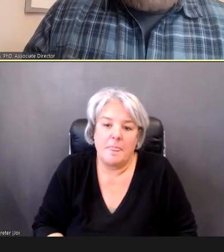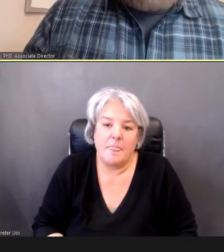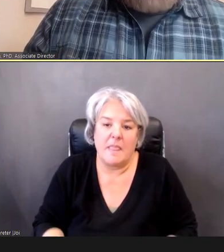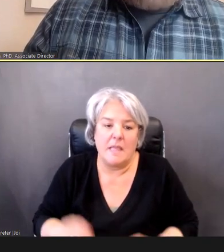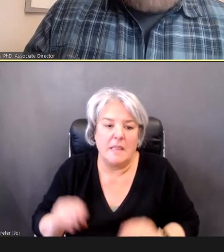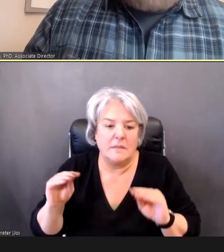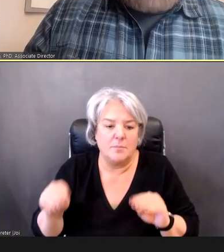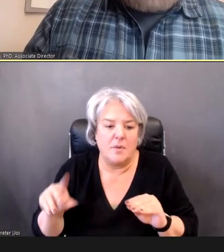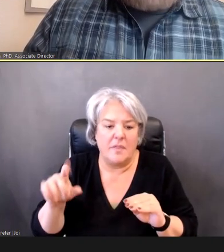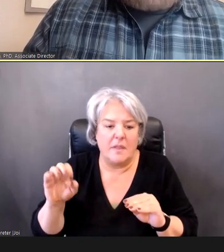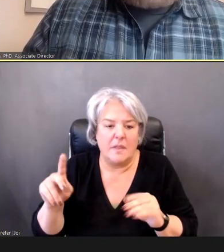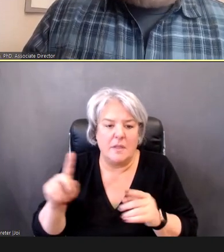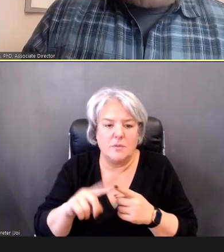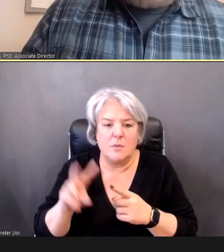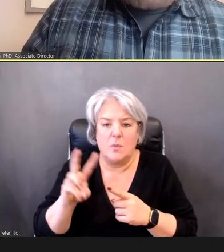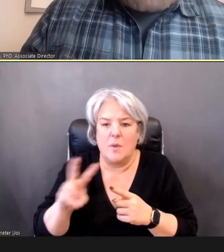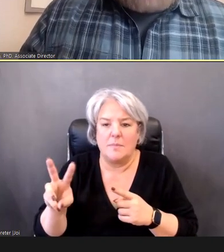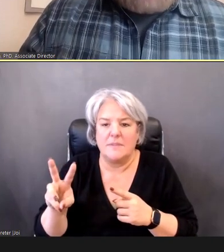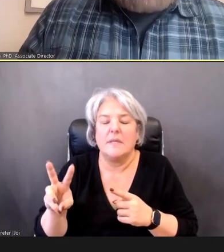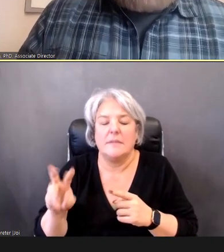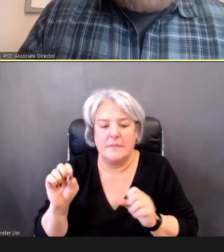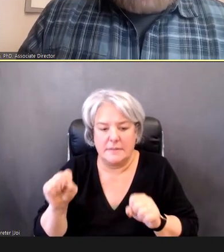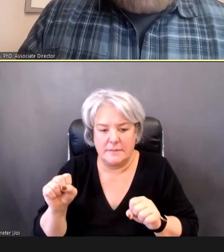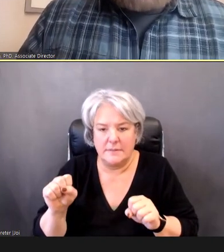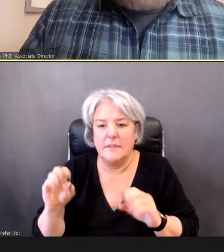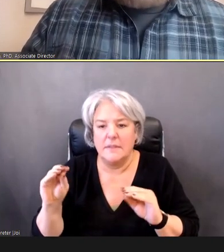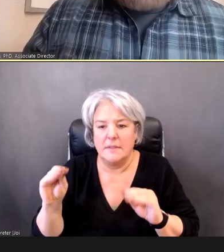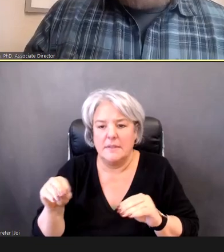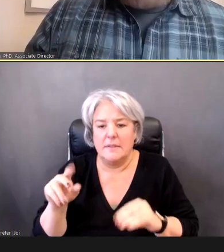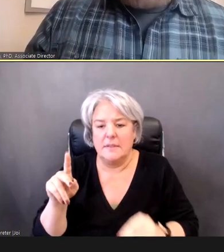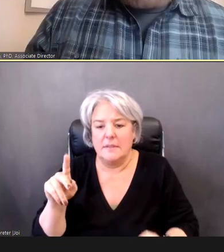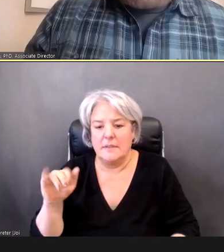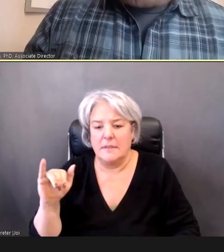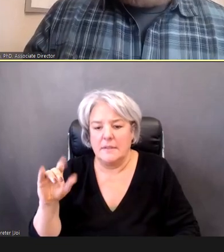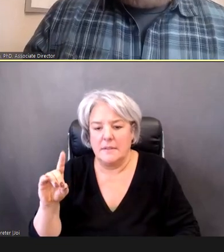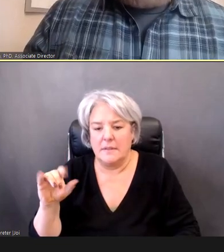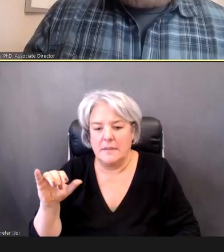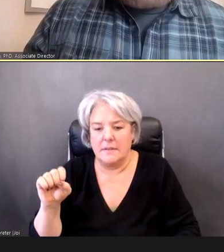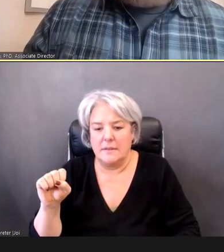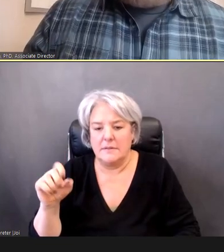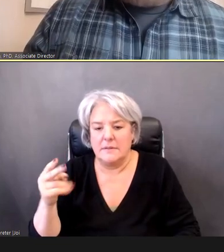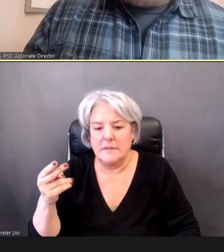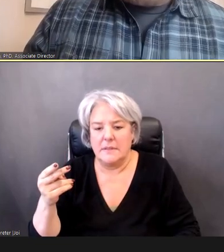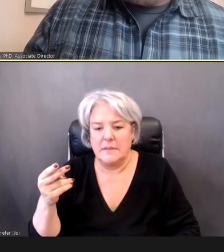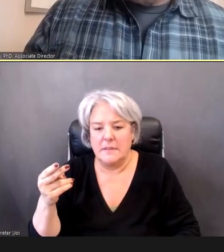It's -- kidshearing.org, and Gunnar, will put it into the chat.